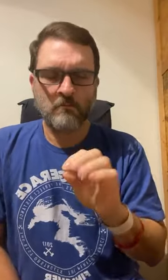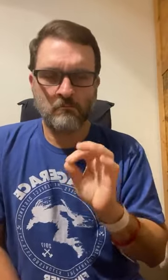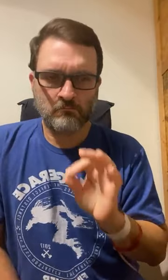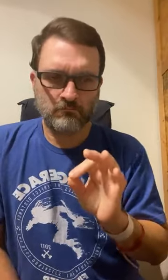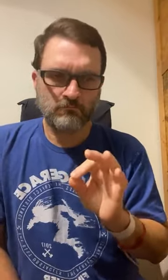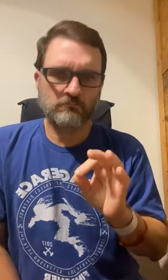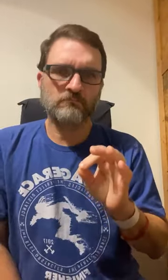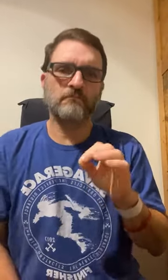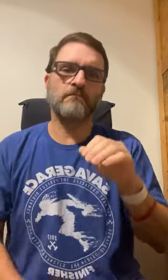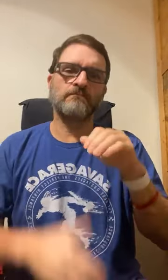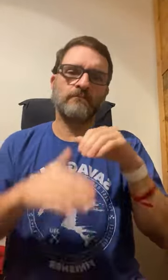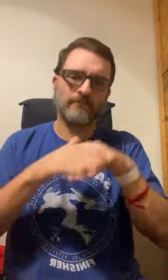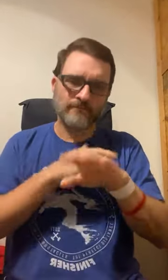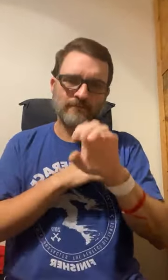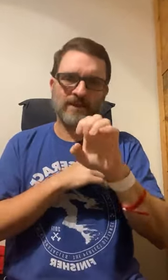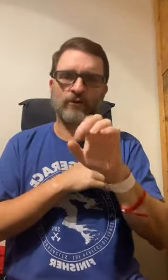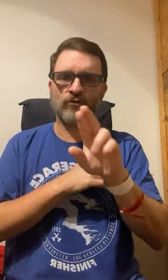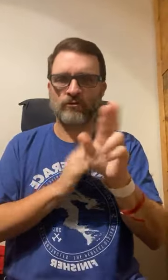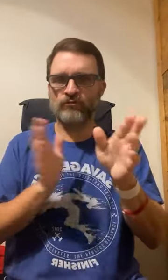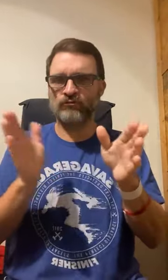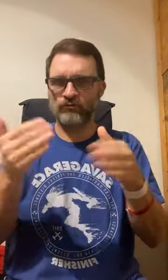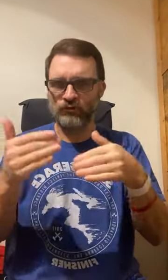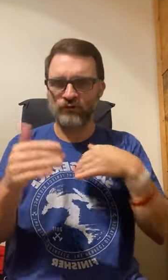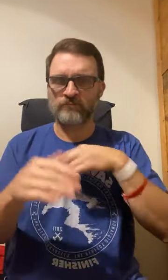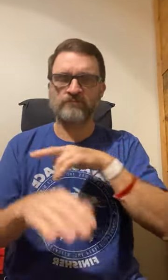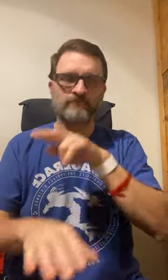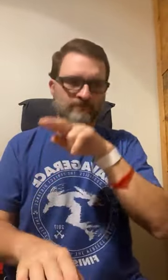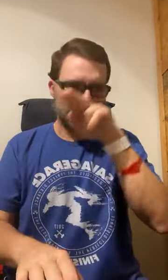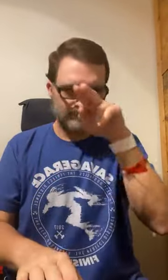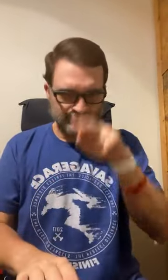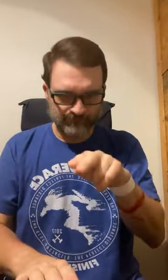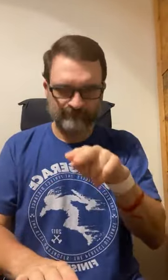After I enter the ER room- I laid down on the bed